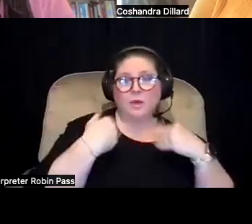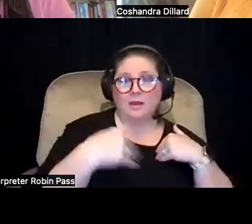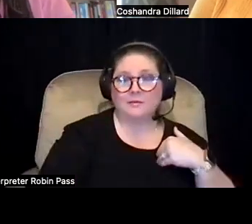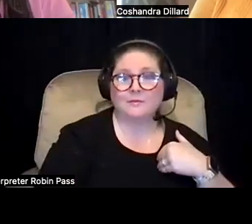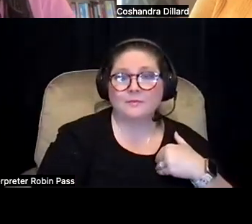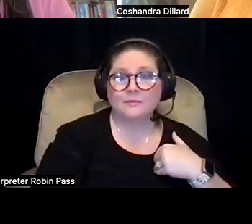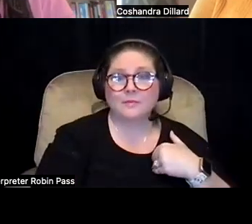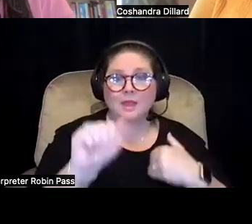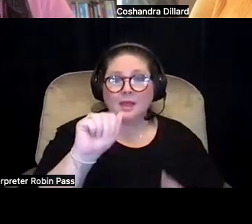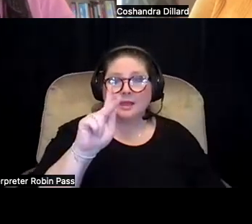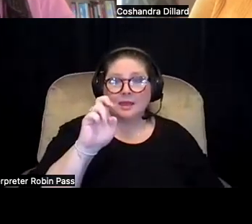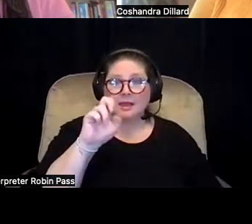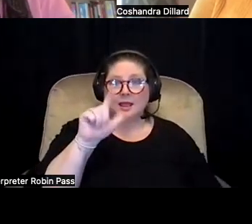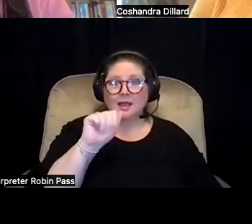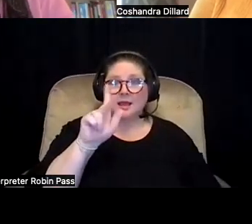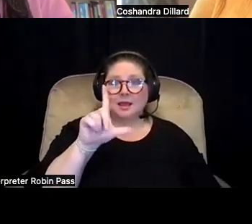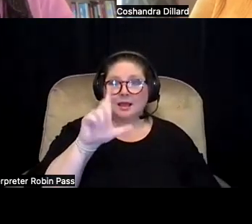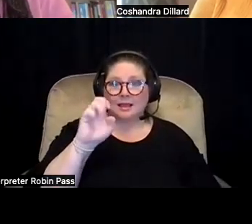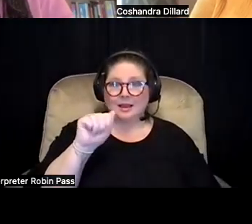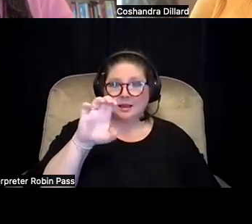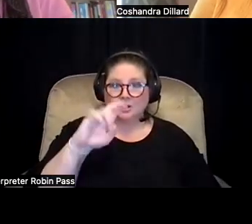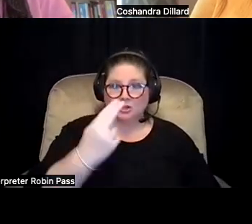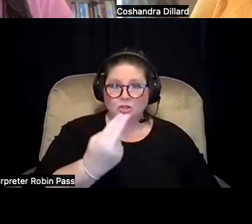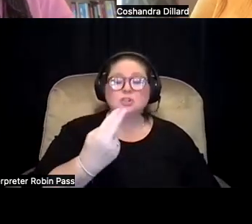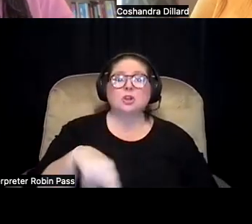part of the committee that wrote the three through five lesson plans about the tulsa